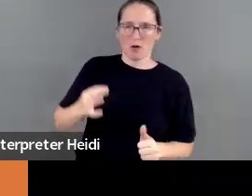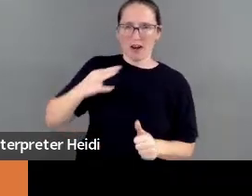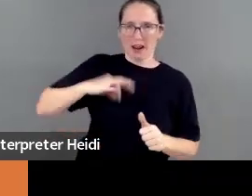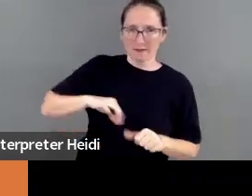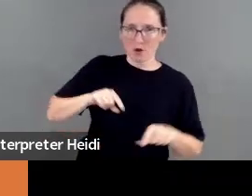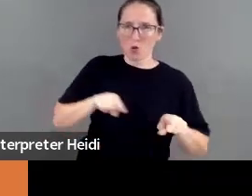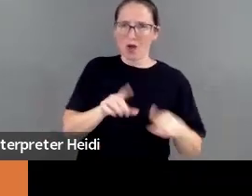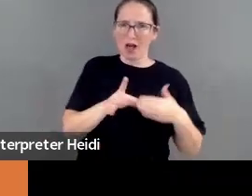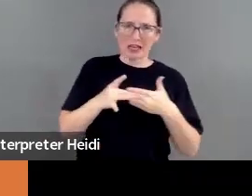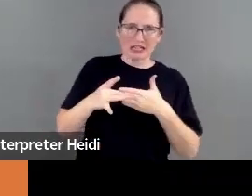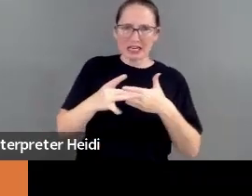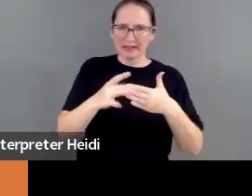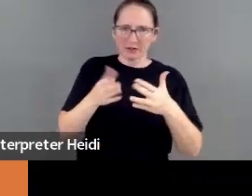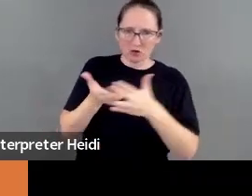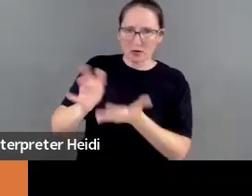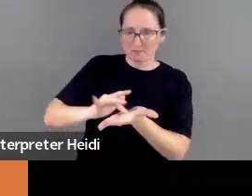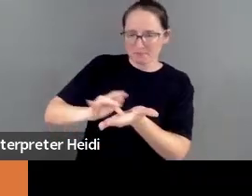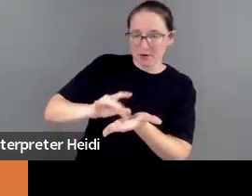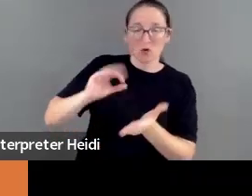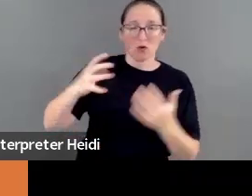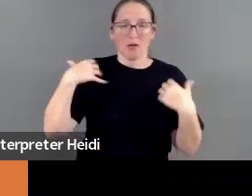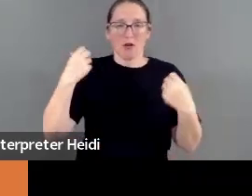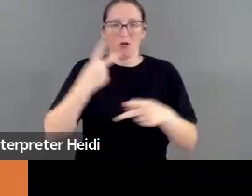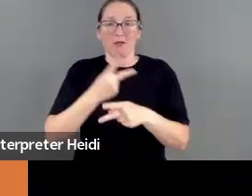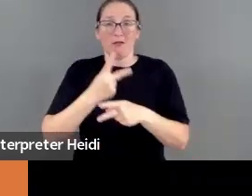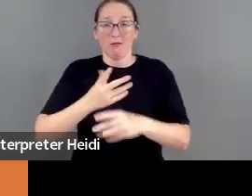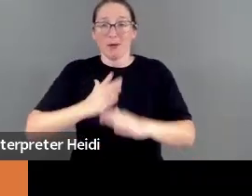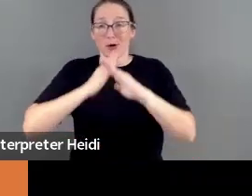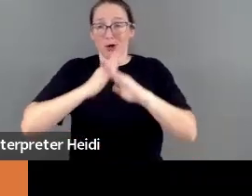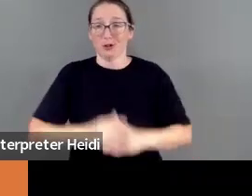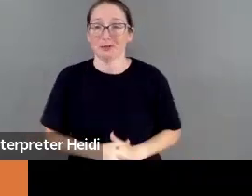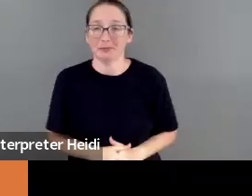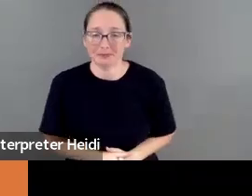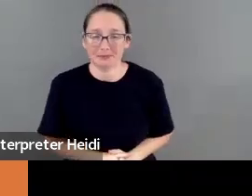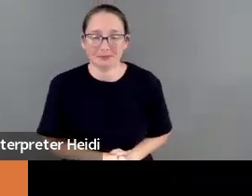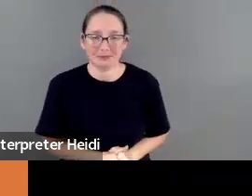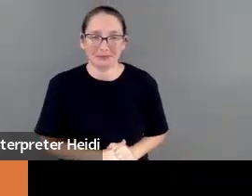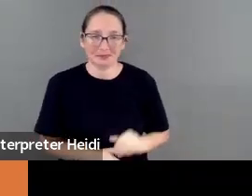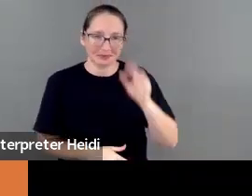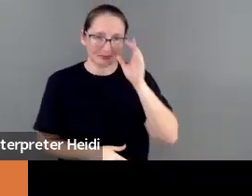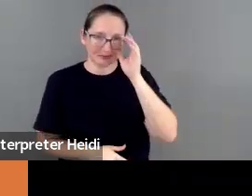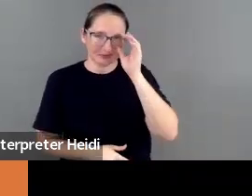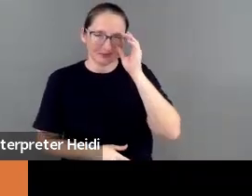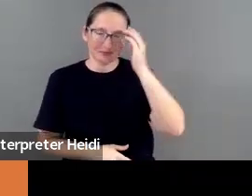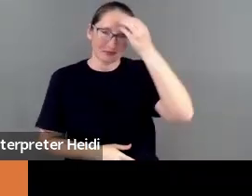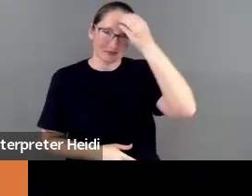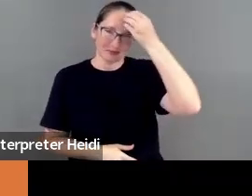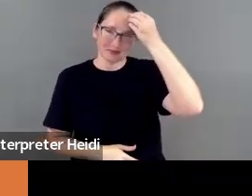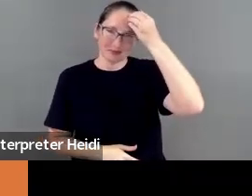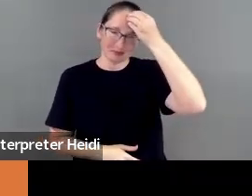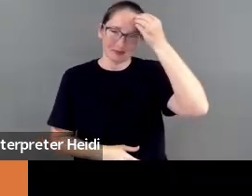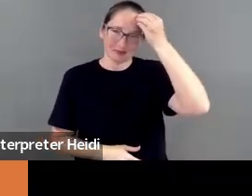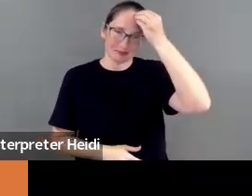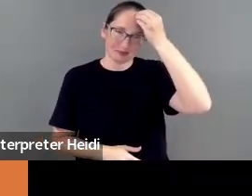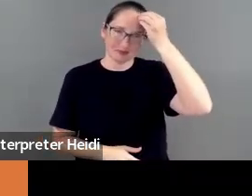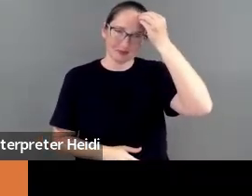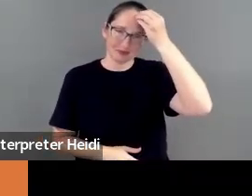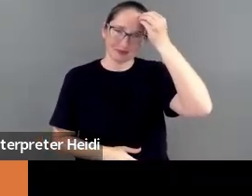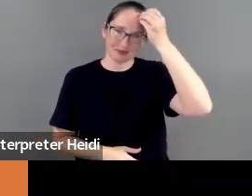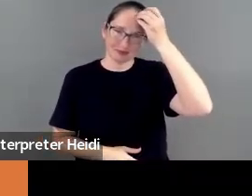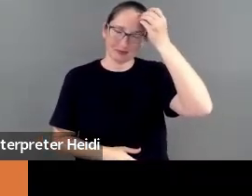not to go off on a tangent there but I think the cost on the way in which that burden